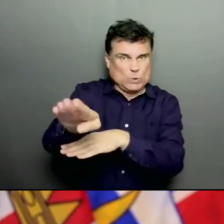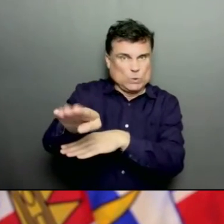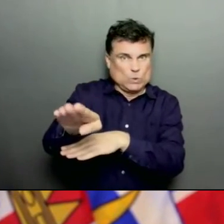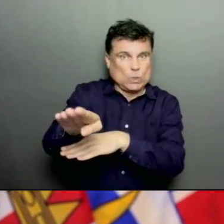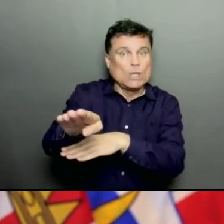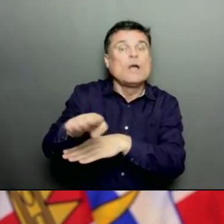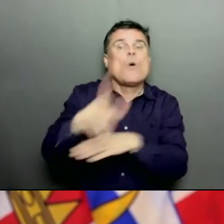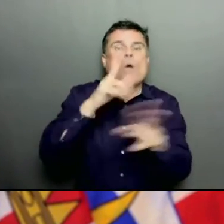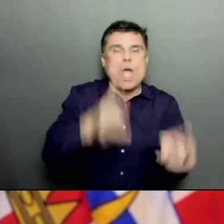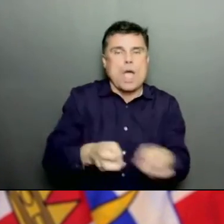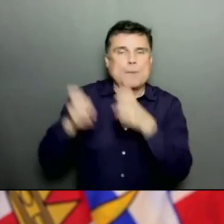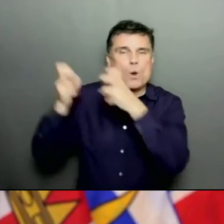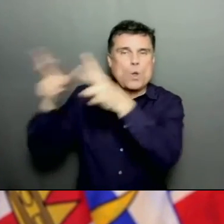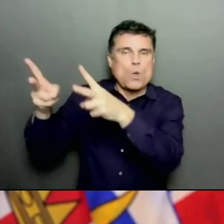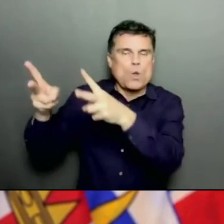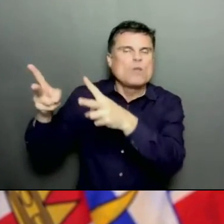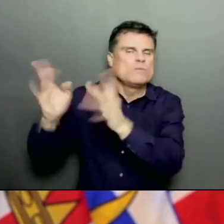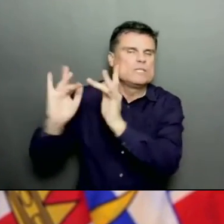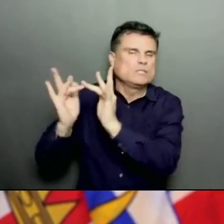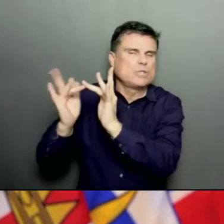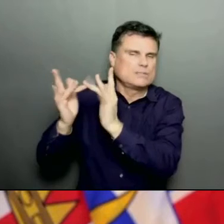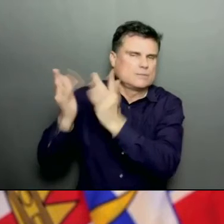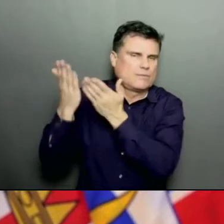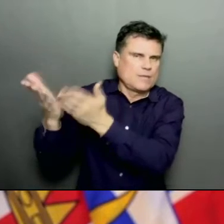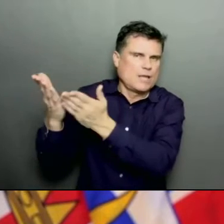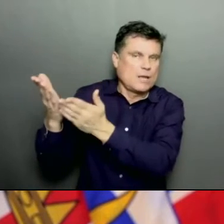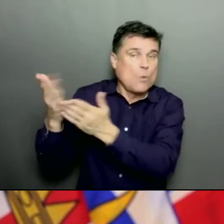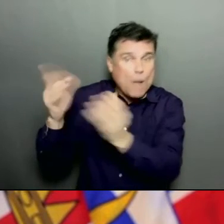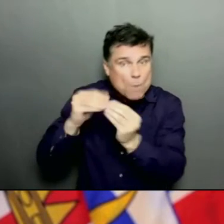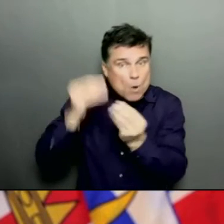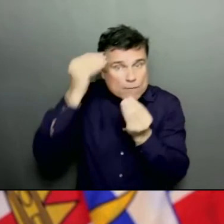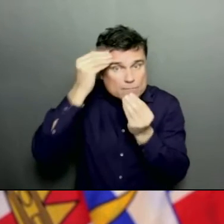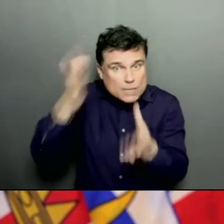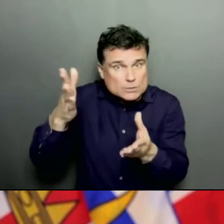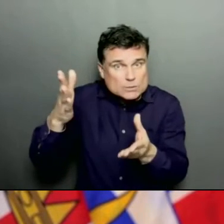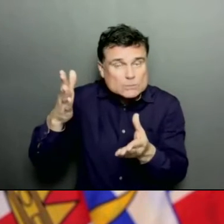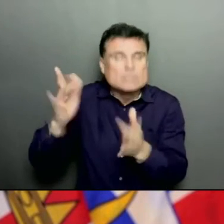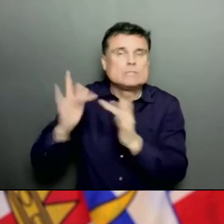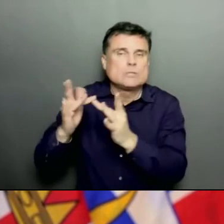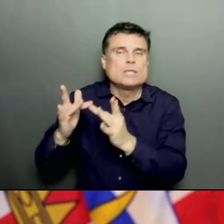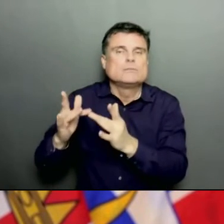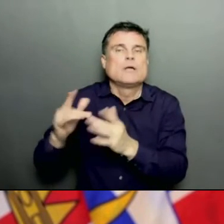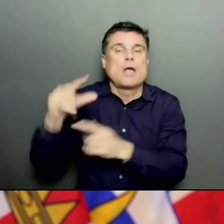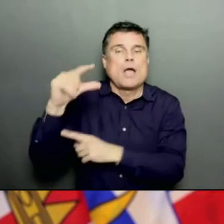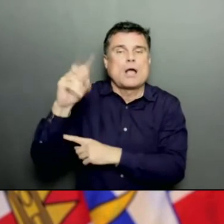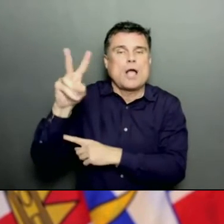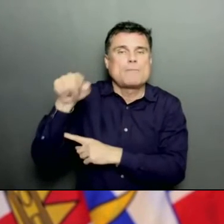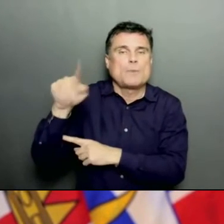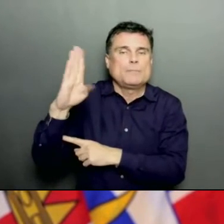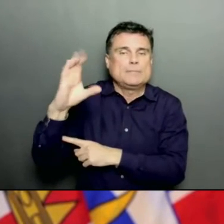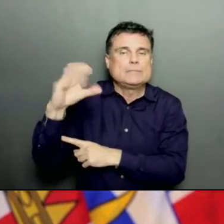this afternoon with the latest information on cases, hospitalizations hospitalizations and outbreaks which you can find at the website.